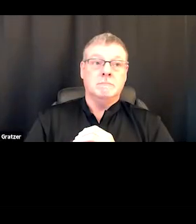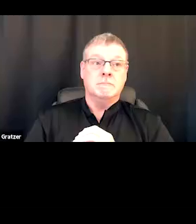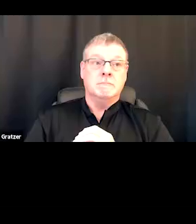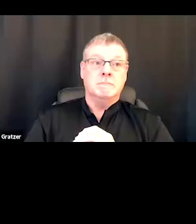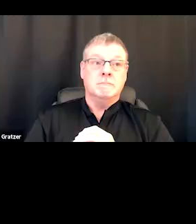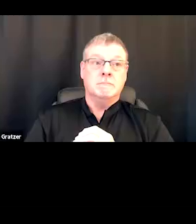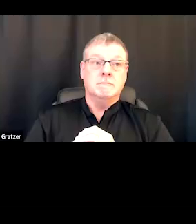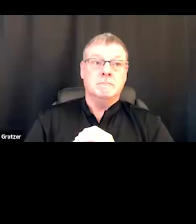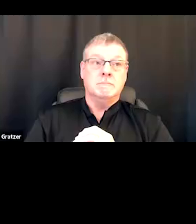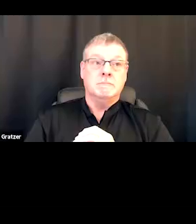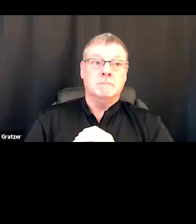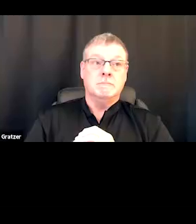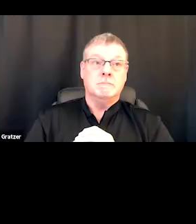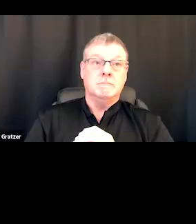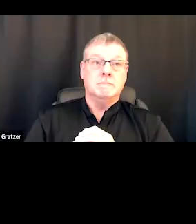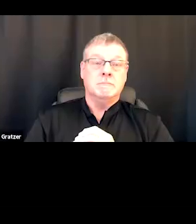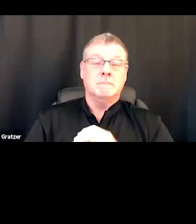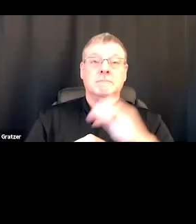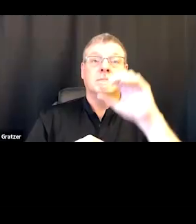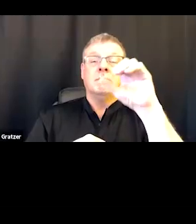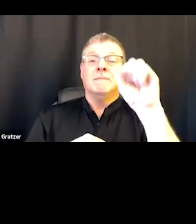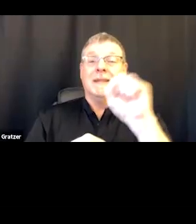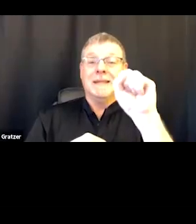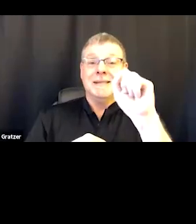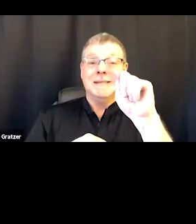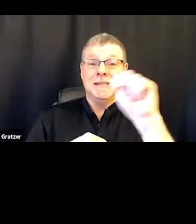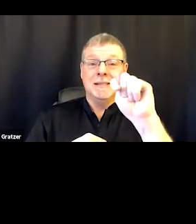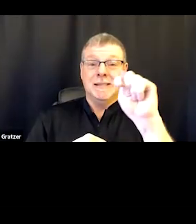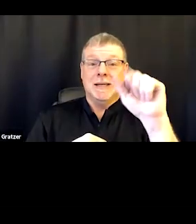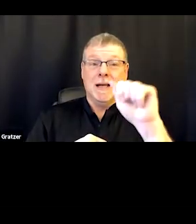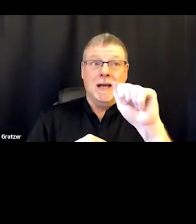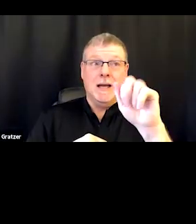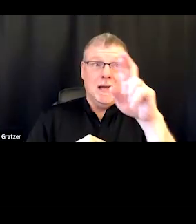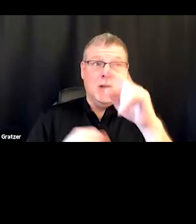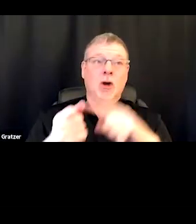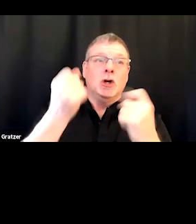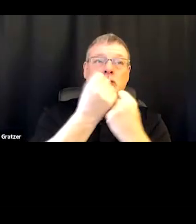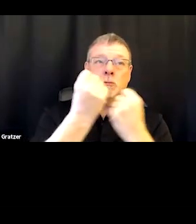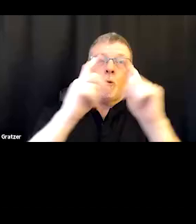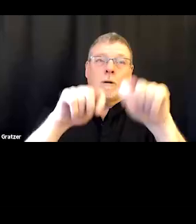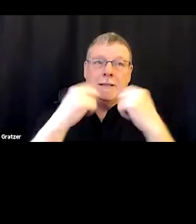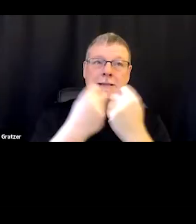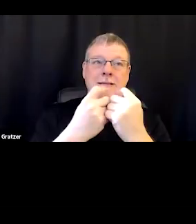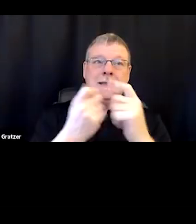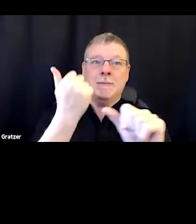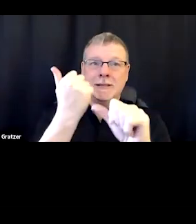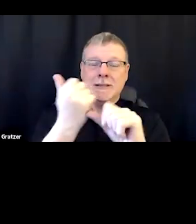The Support Team Assisted Response program, also known as STAR, which is the program that I oversee,